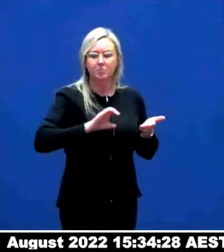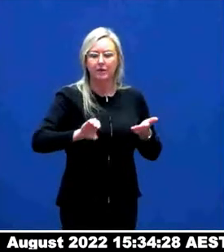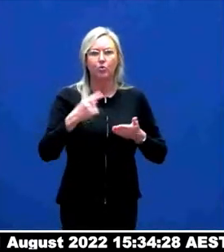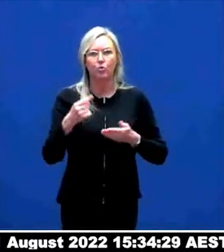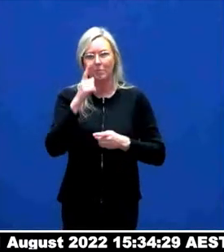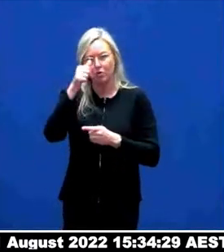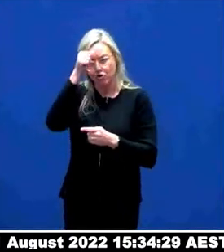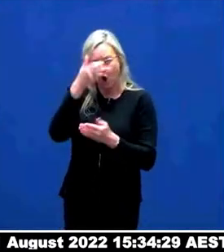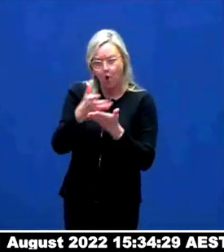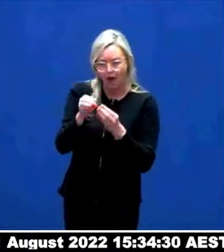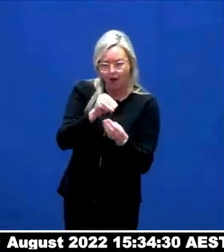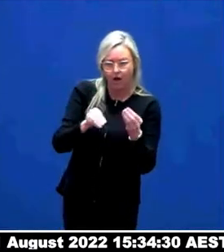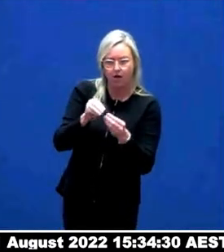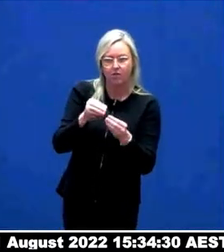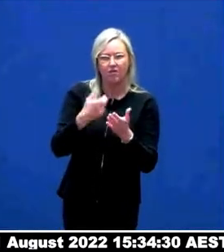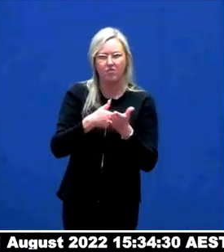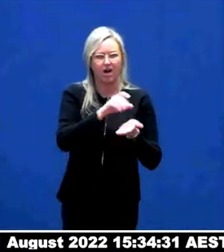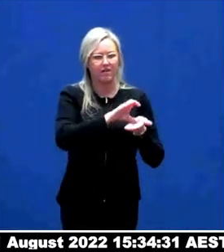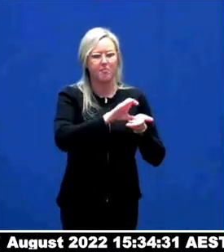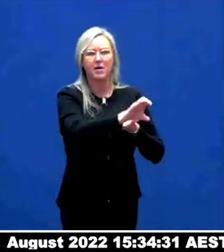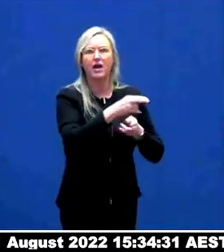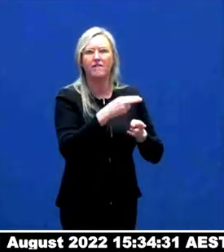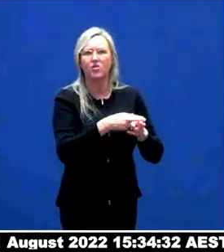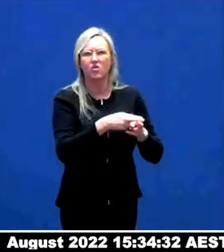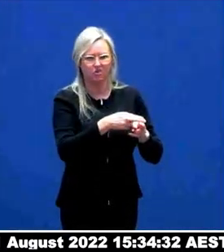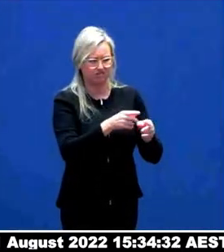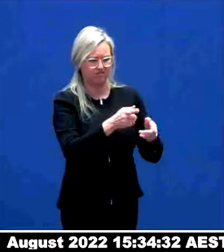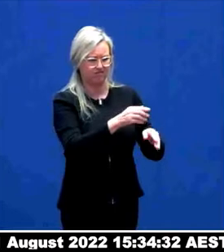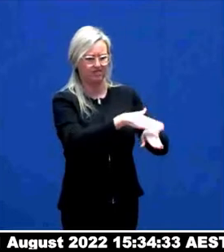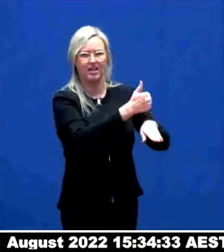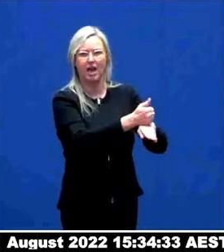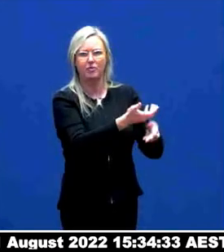it. Instead of subsidising something, if you give them an extra 100, 200 a week then they